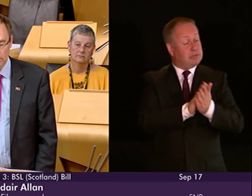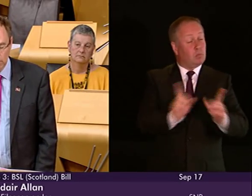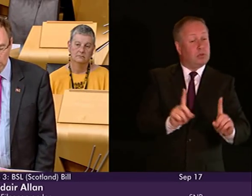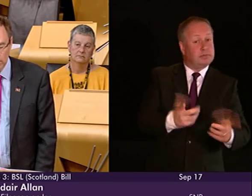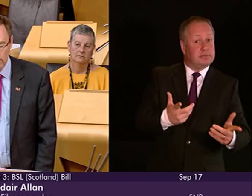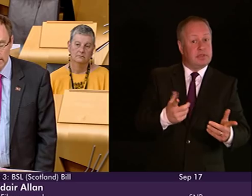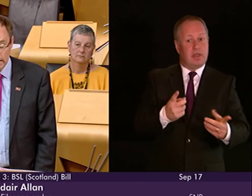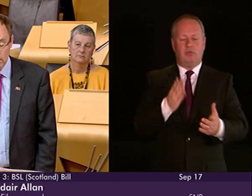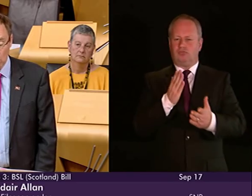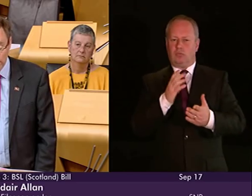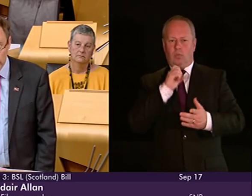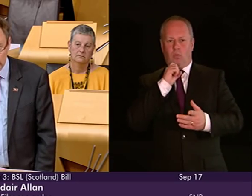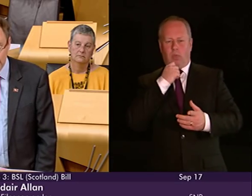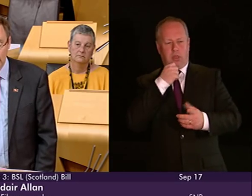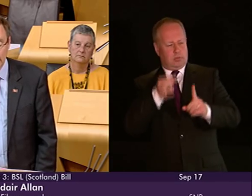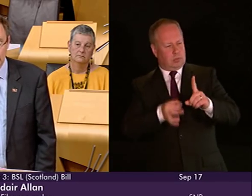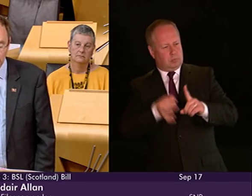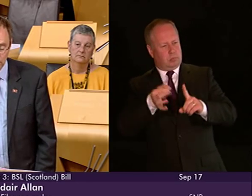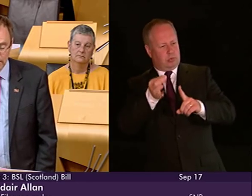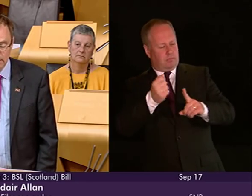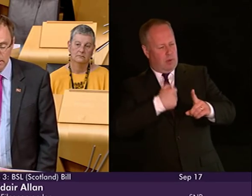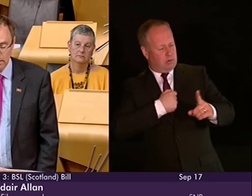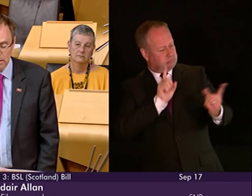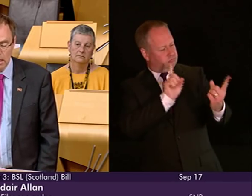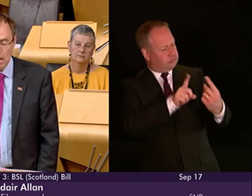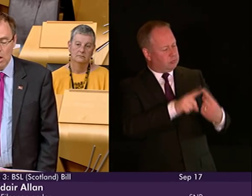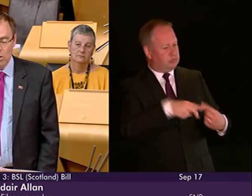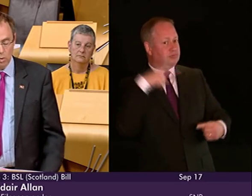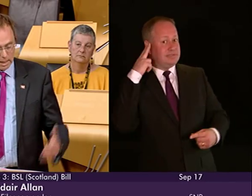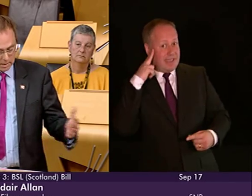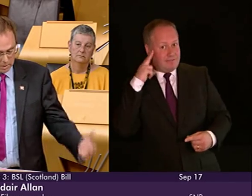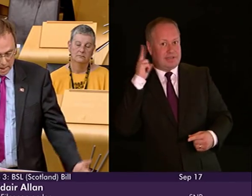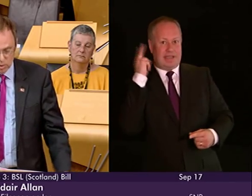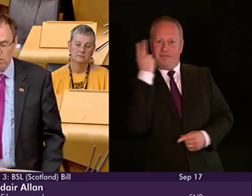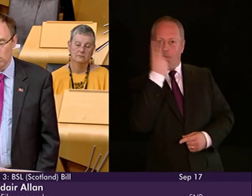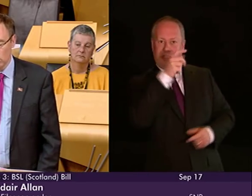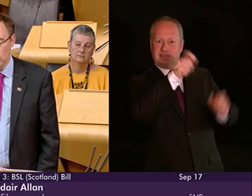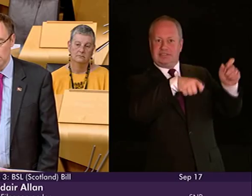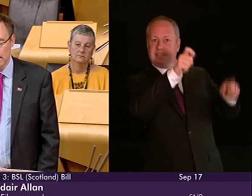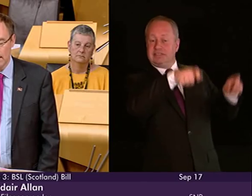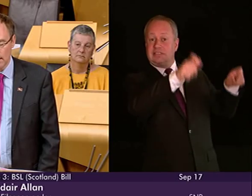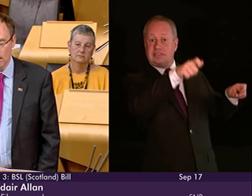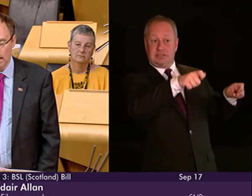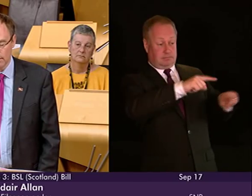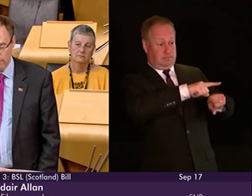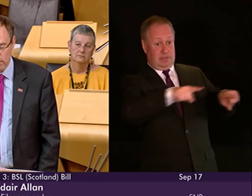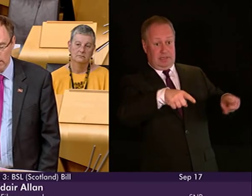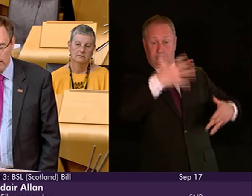and response to the needs of our deaf and deafblind citizens, who use BSL as a first